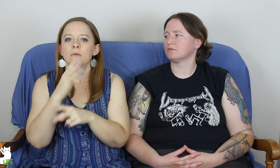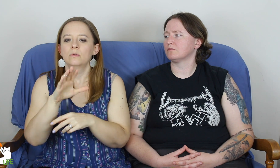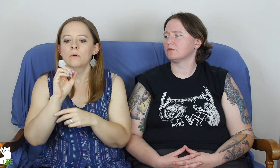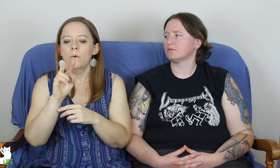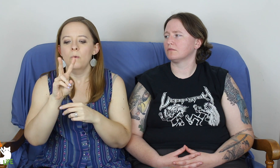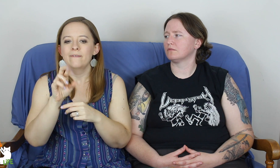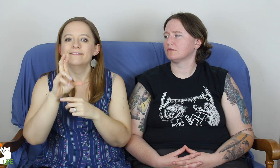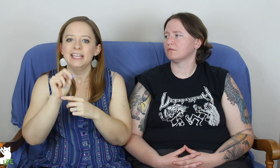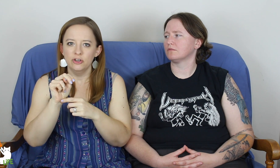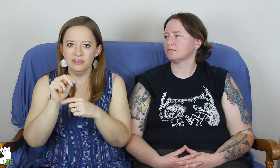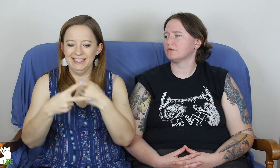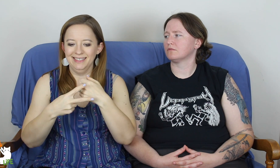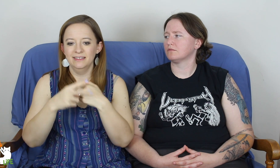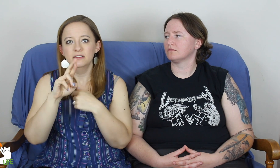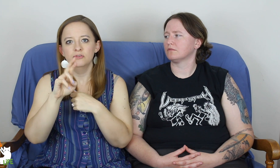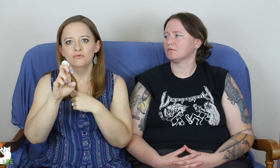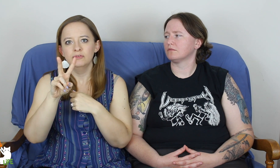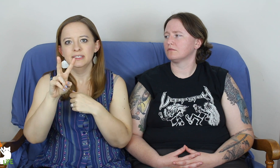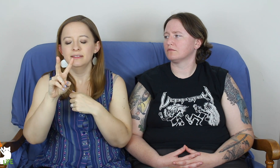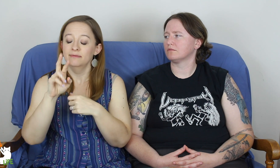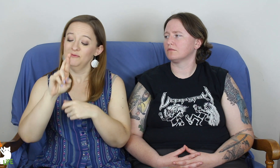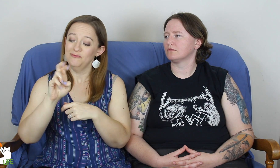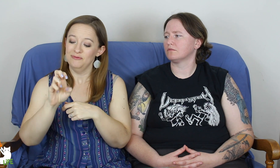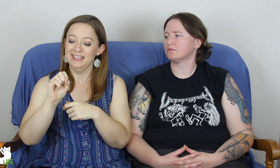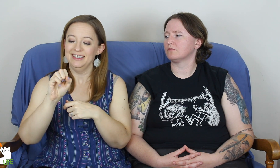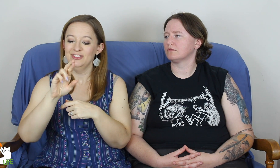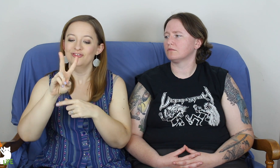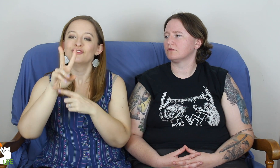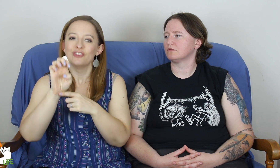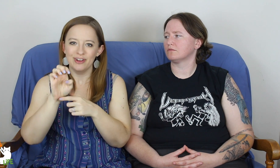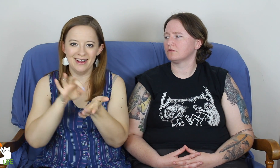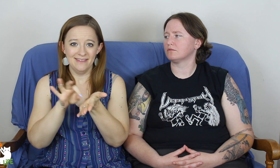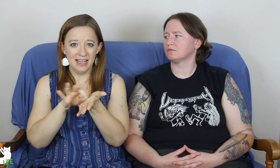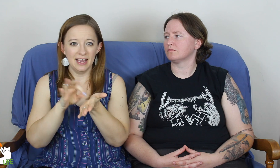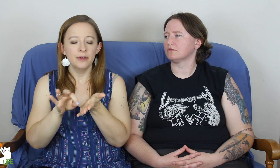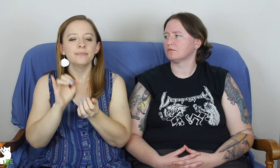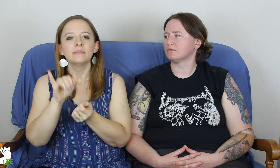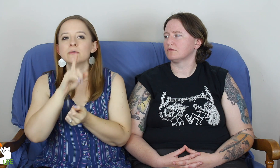it figures out ovarian reserve count.